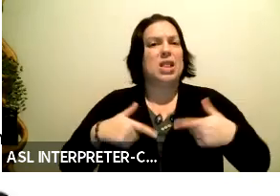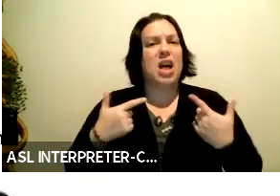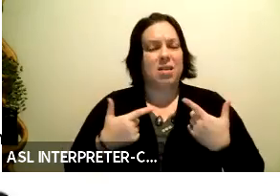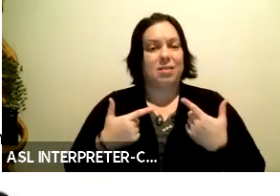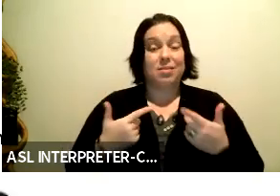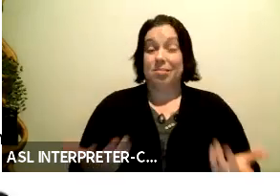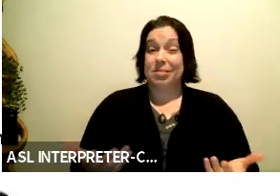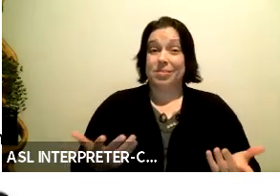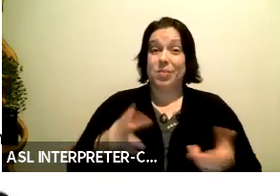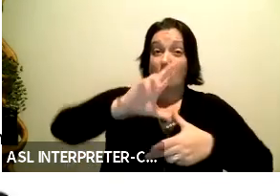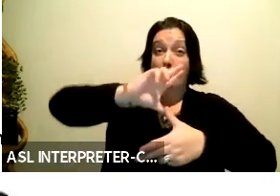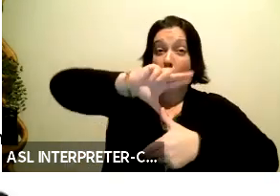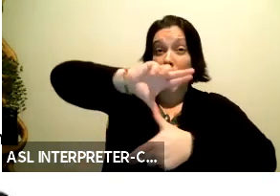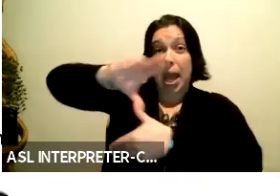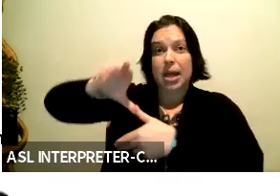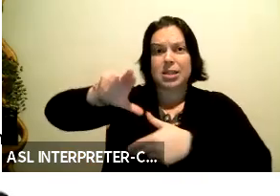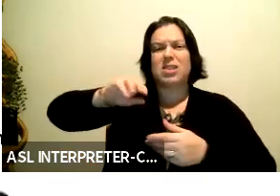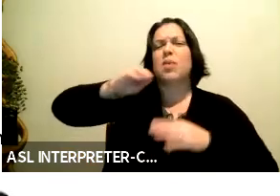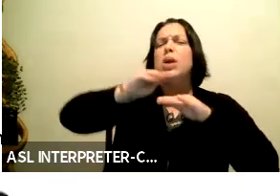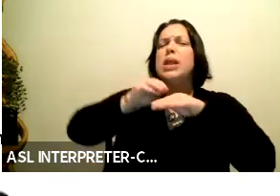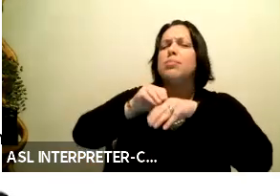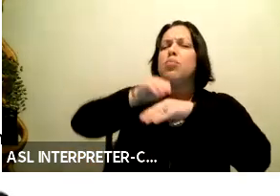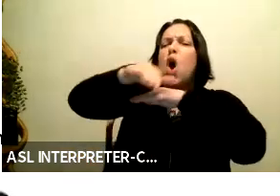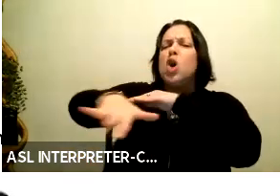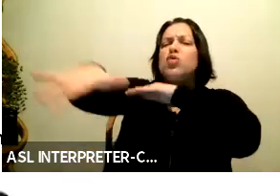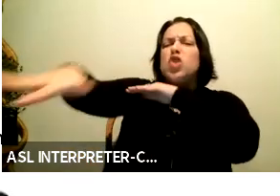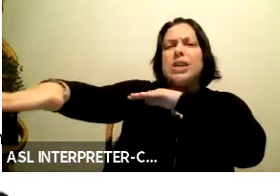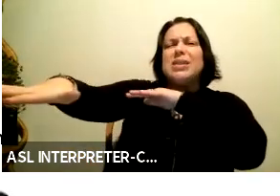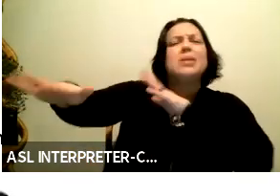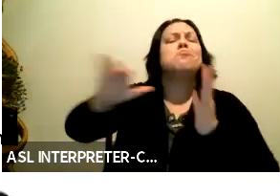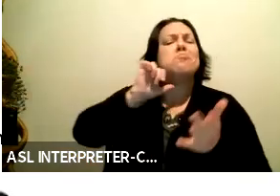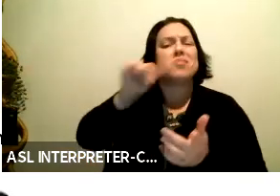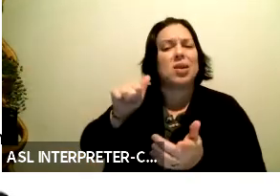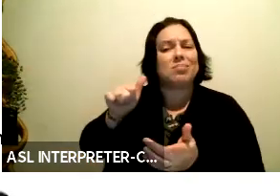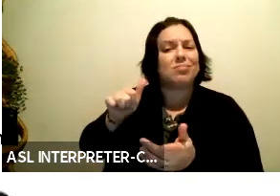pass over open ocean. And we don't bring power back after a tornado to places where people